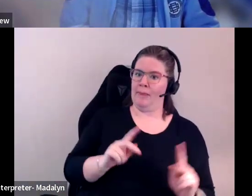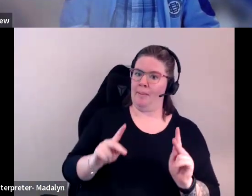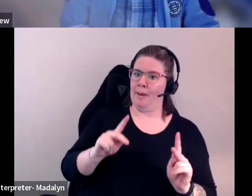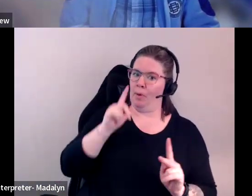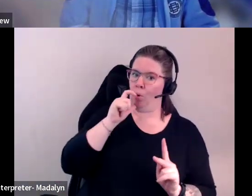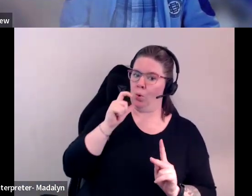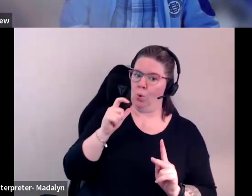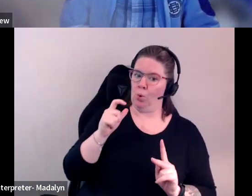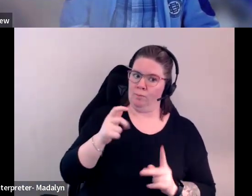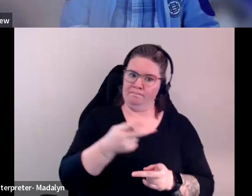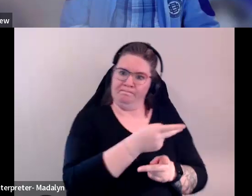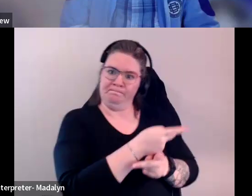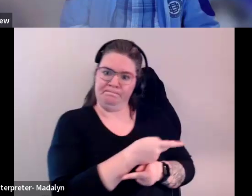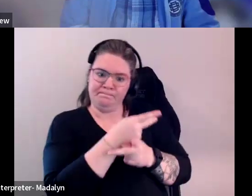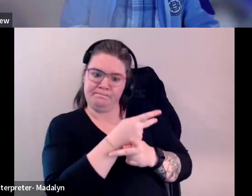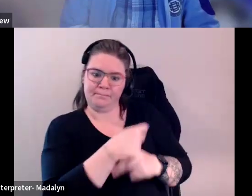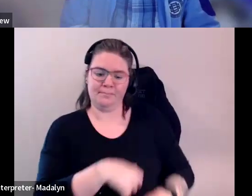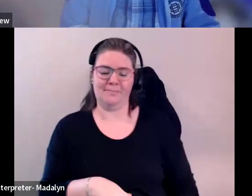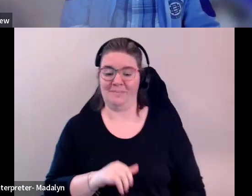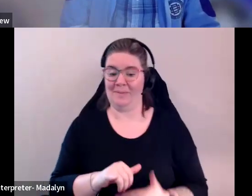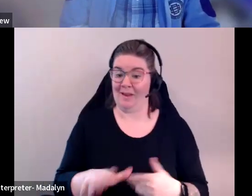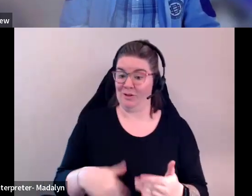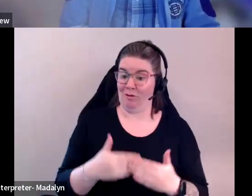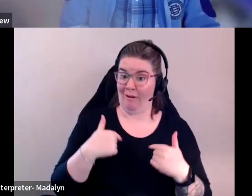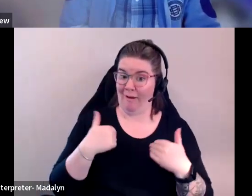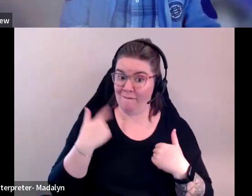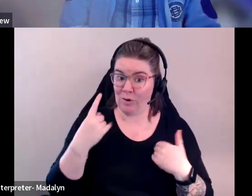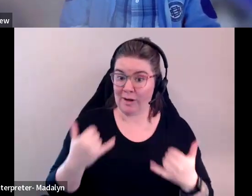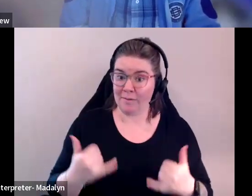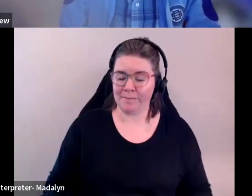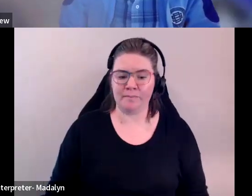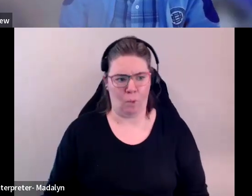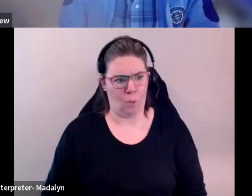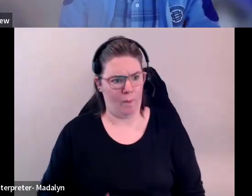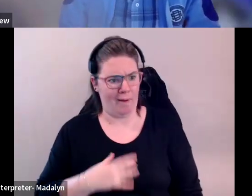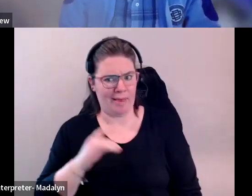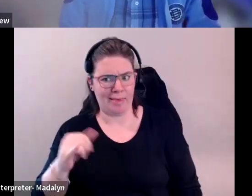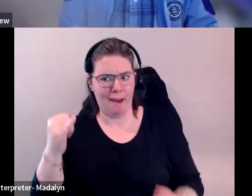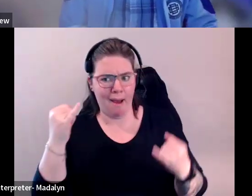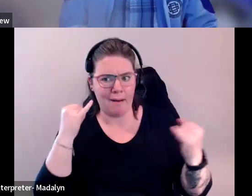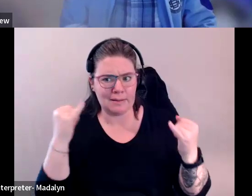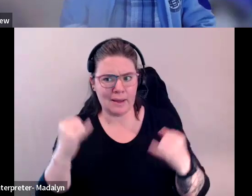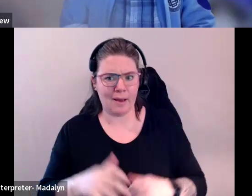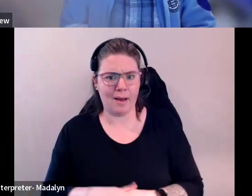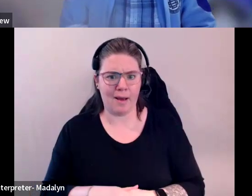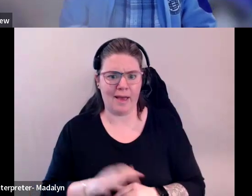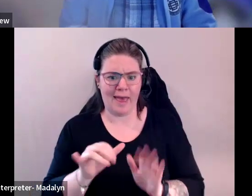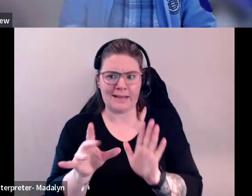Don Posh: That's all I got for right now. Don Dew: You know. I like that idea, though. Don Dew: This the sticker, I think that's